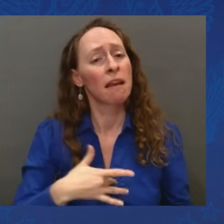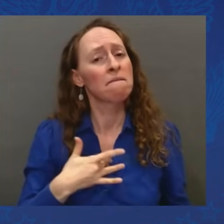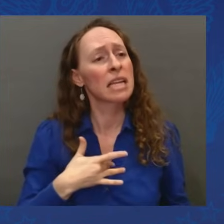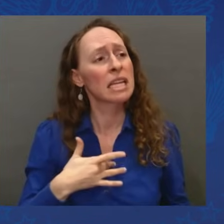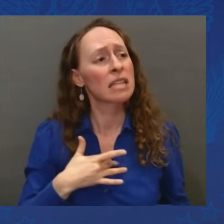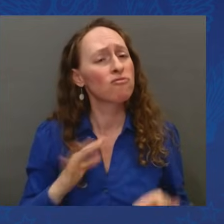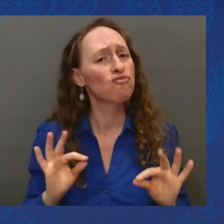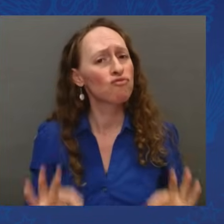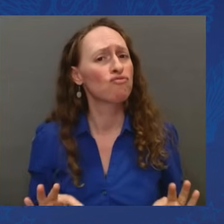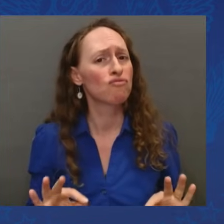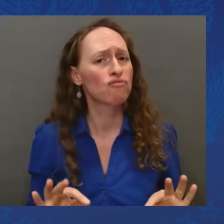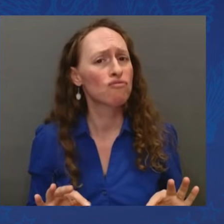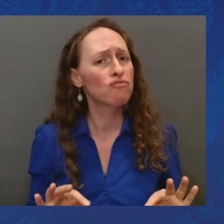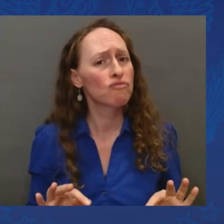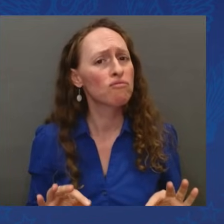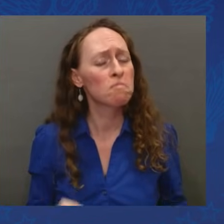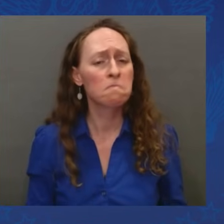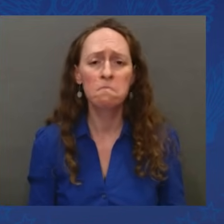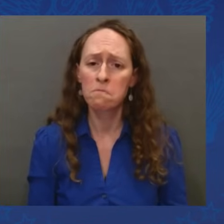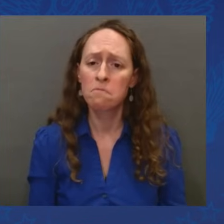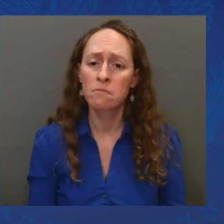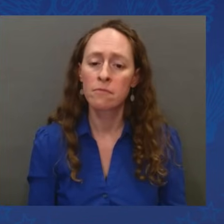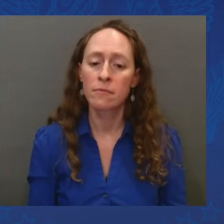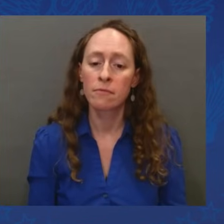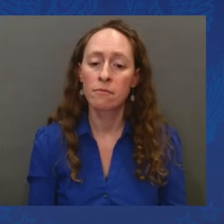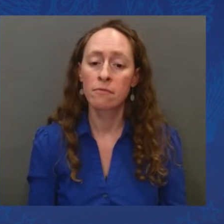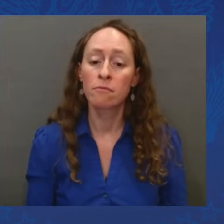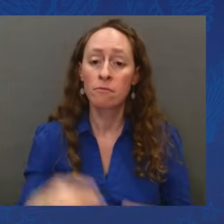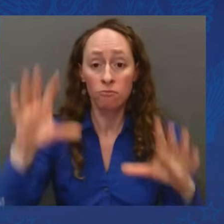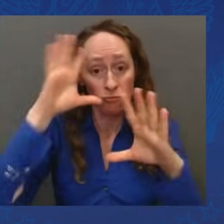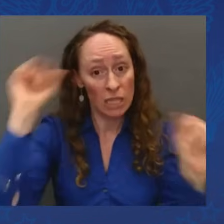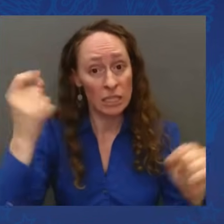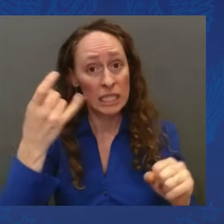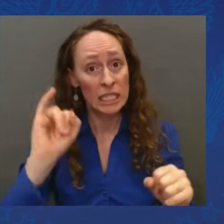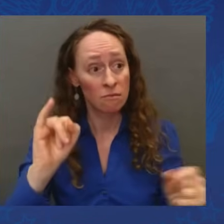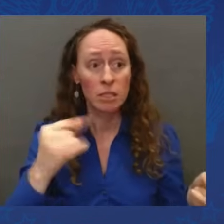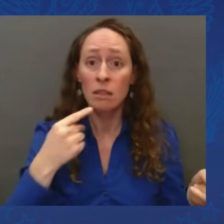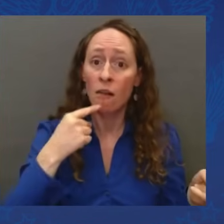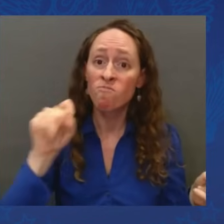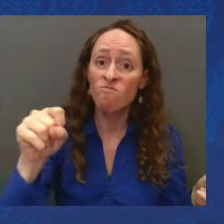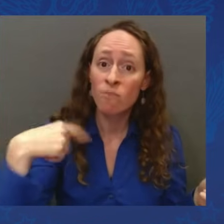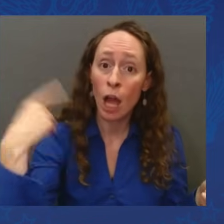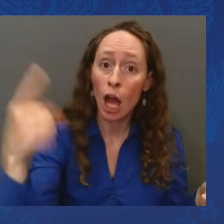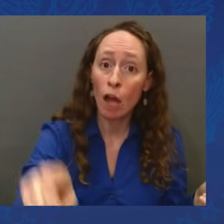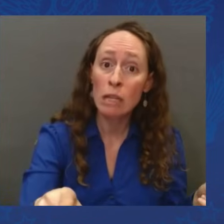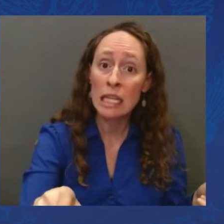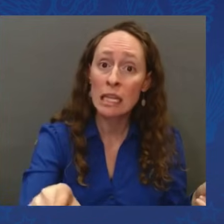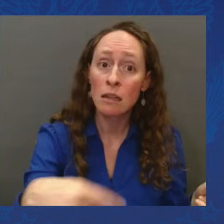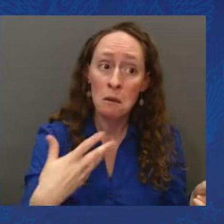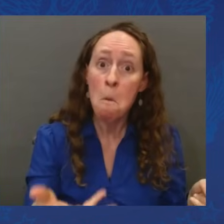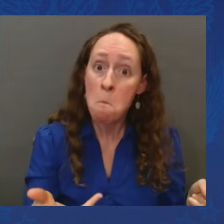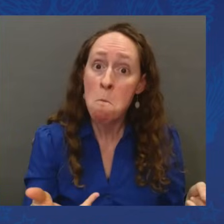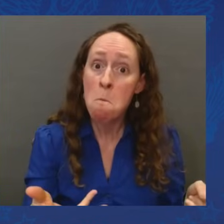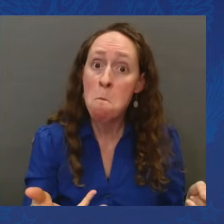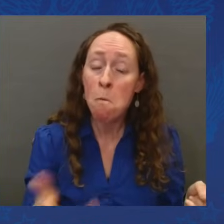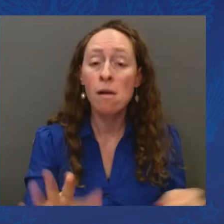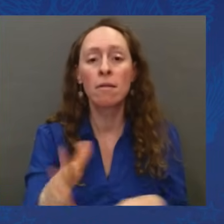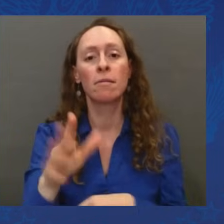have any concern, Mr. Ambassador -- any concern about anything between our nations or happening in our region, we should pick up the phone